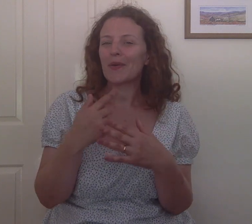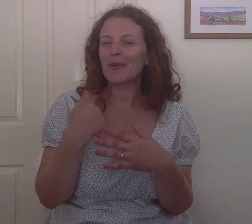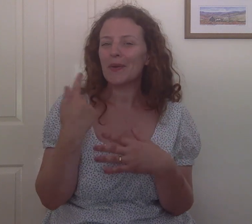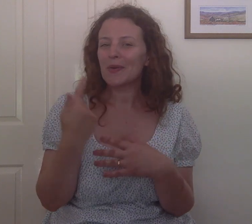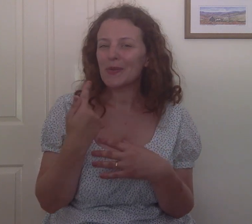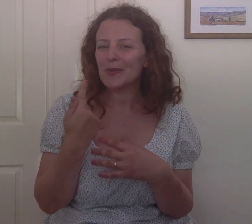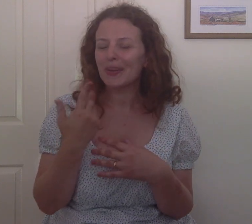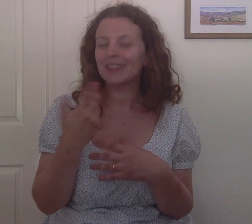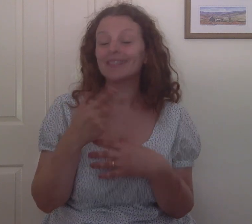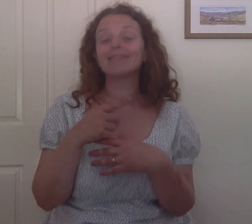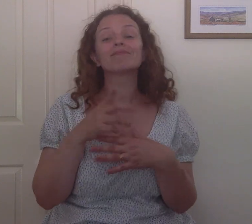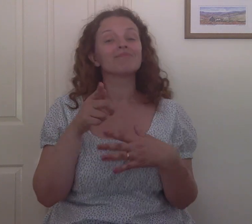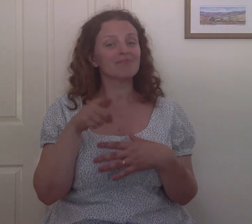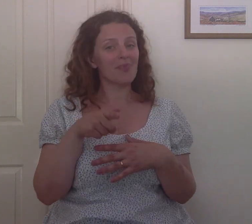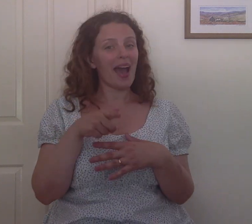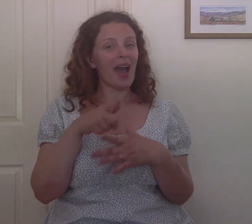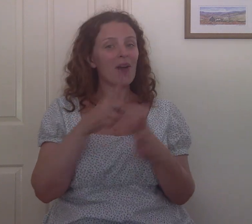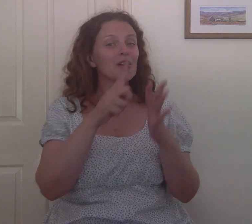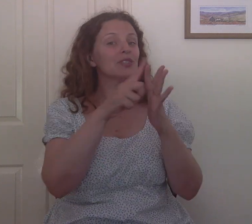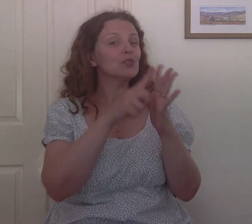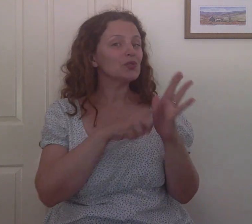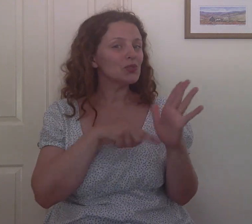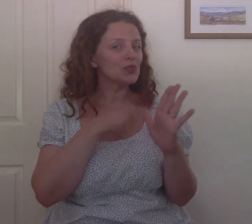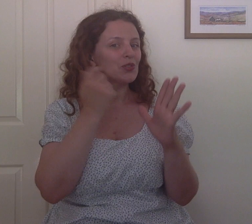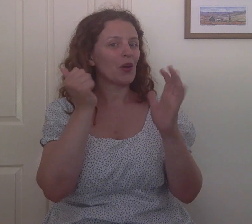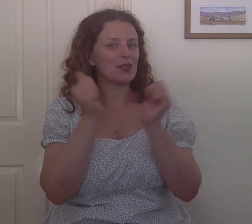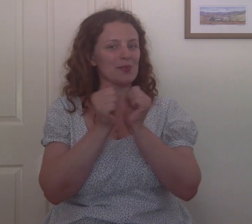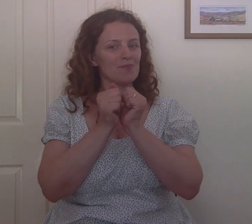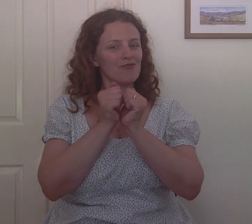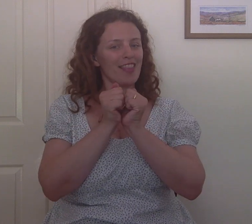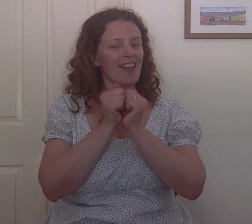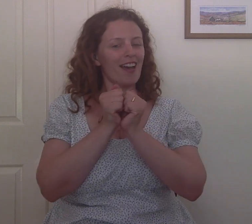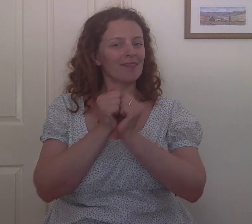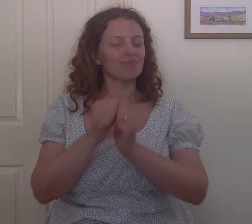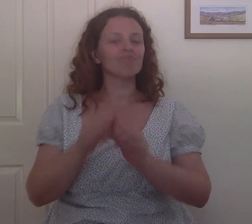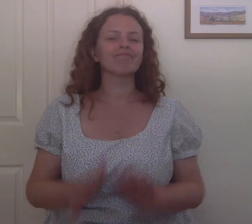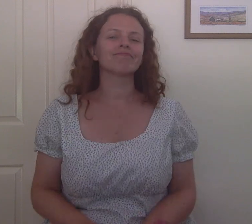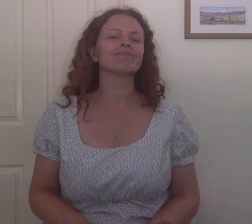He is the brother of John Knightley.